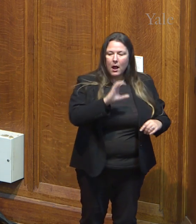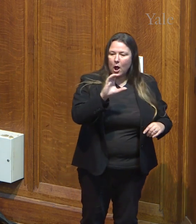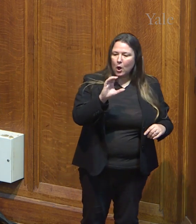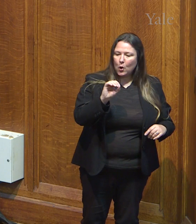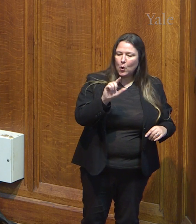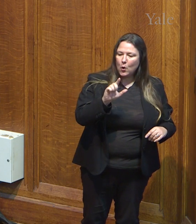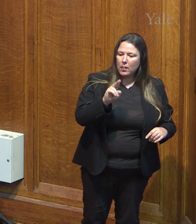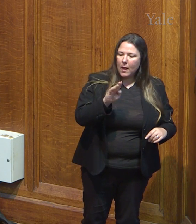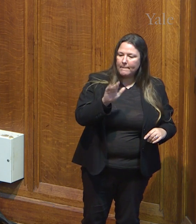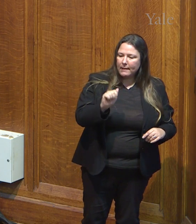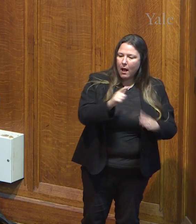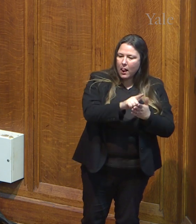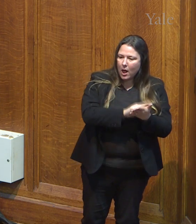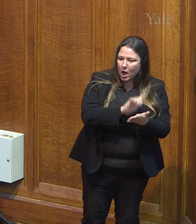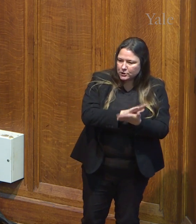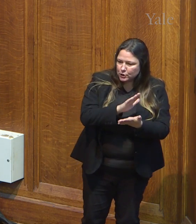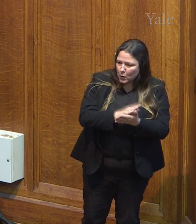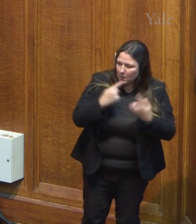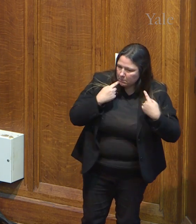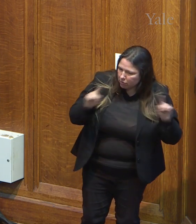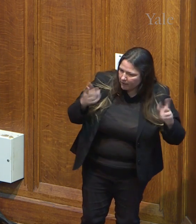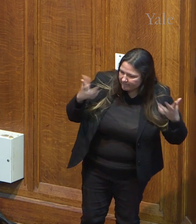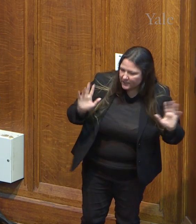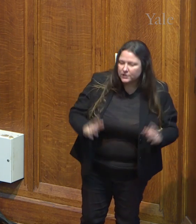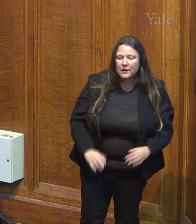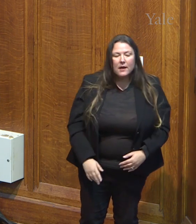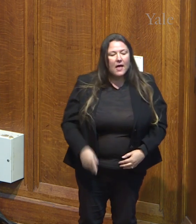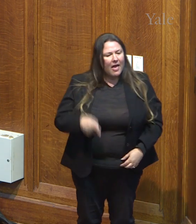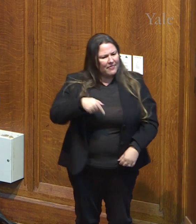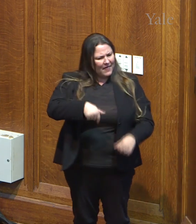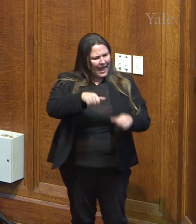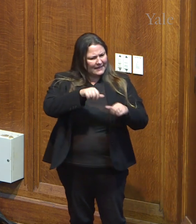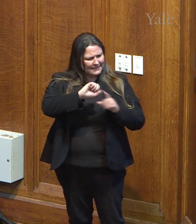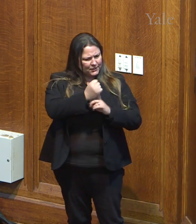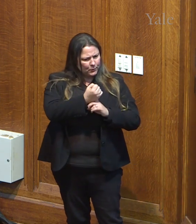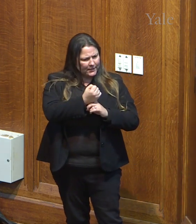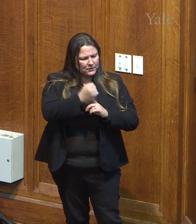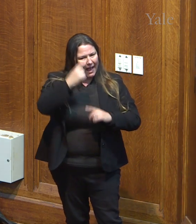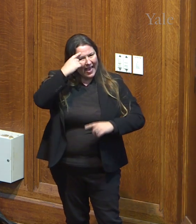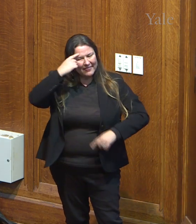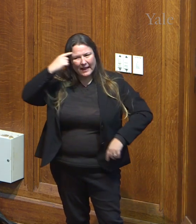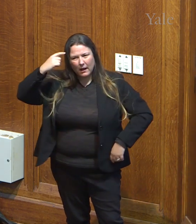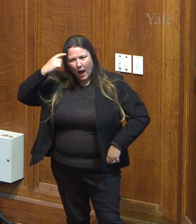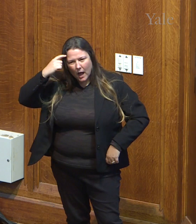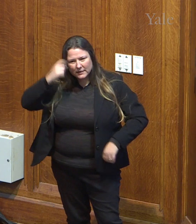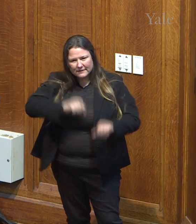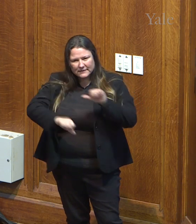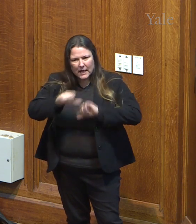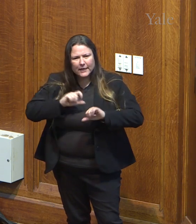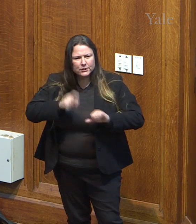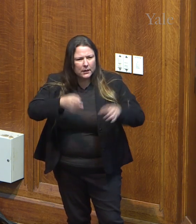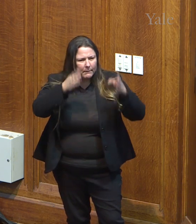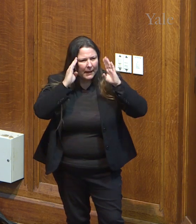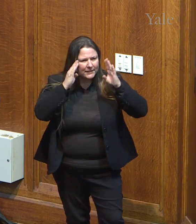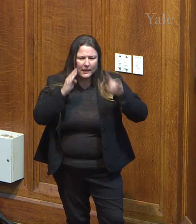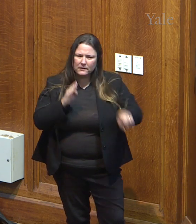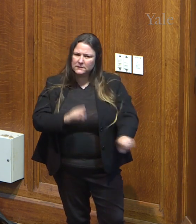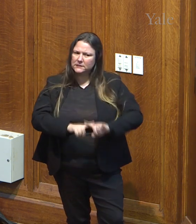This seemed to me was a situation that cognitive science ought to pay attention to. It's rather unusual to characterize